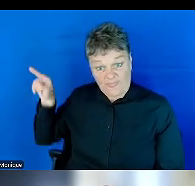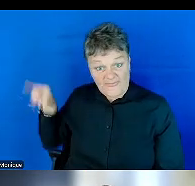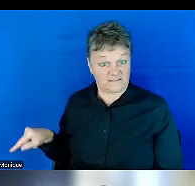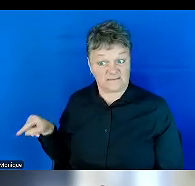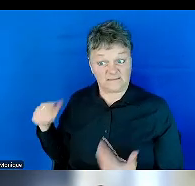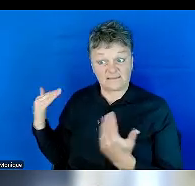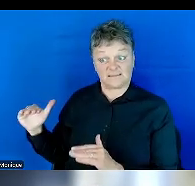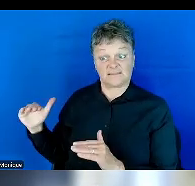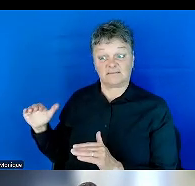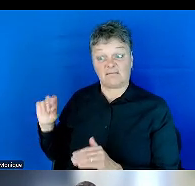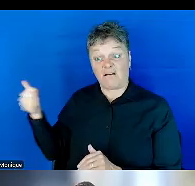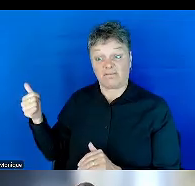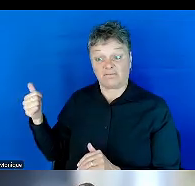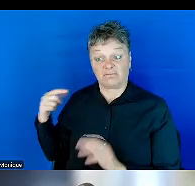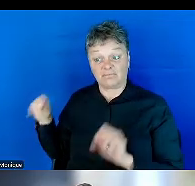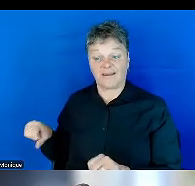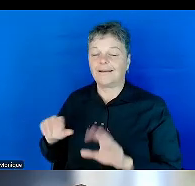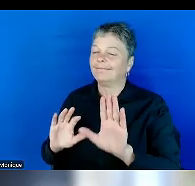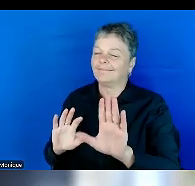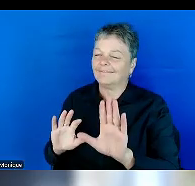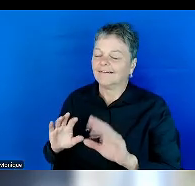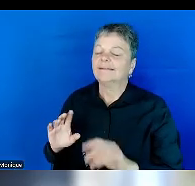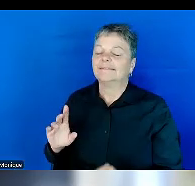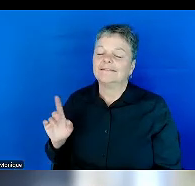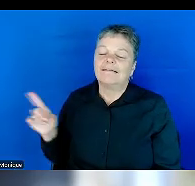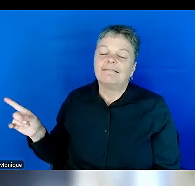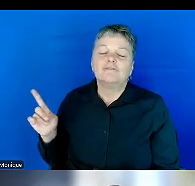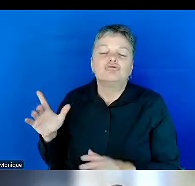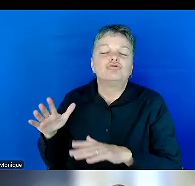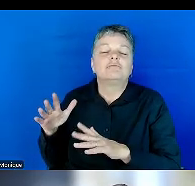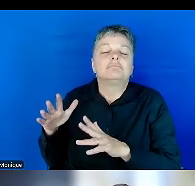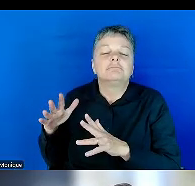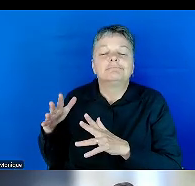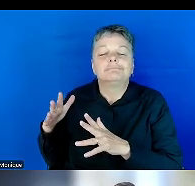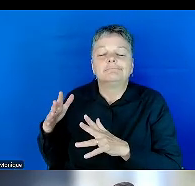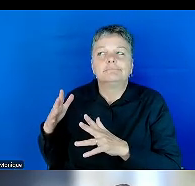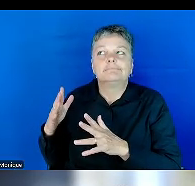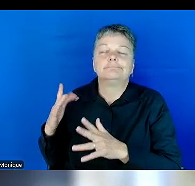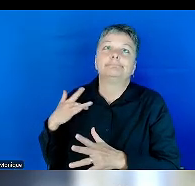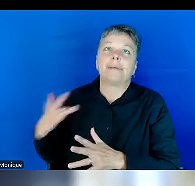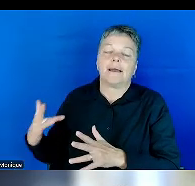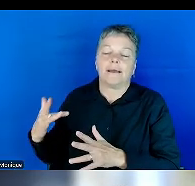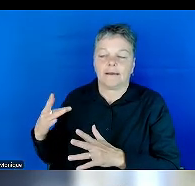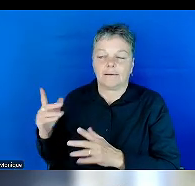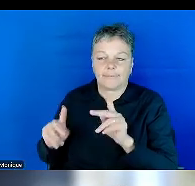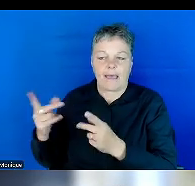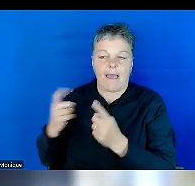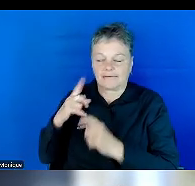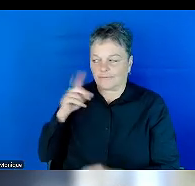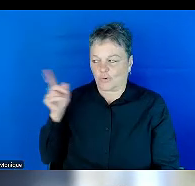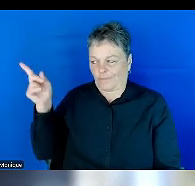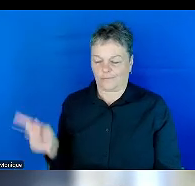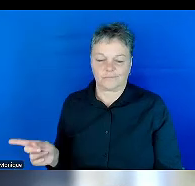So, uh, this I mentioned this before, but we can't help some we can't help with getting guardianship